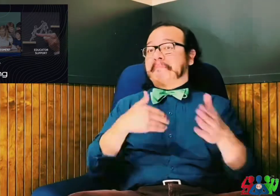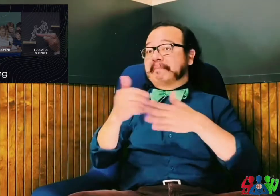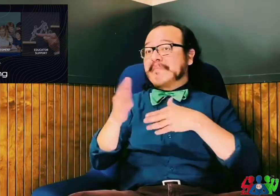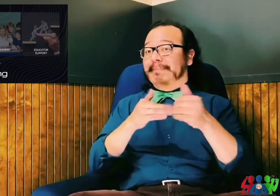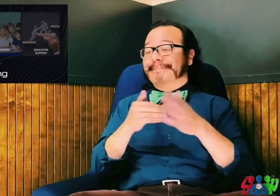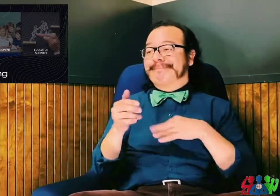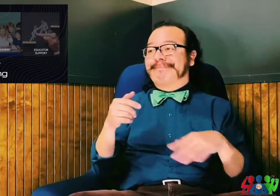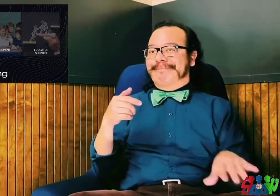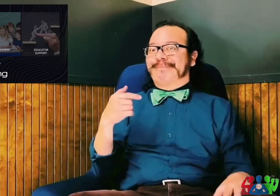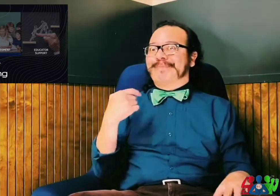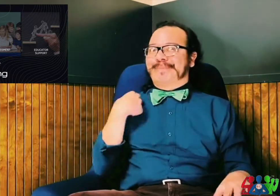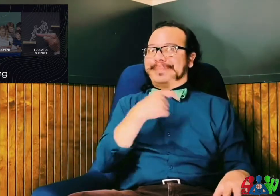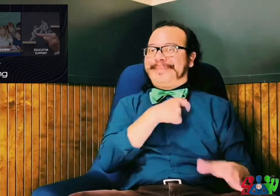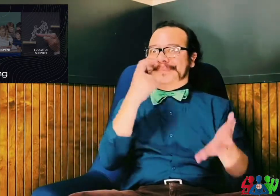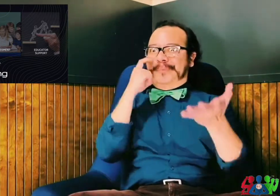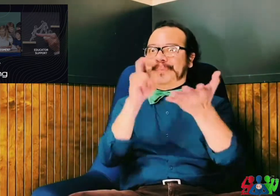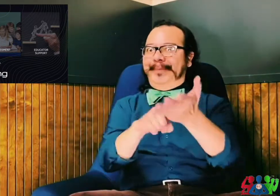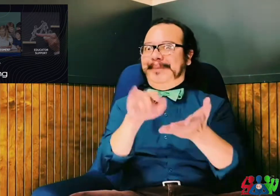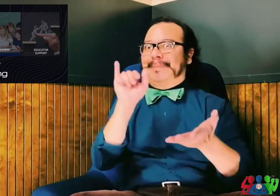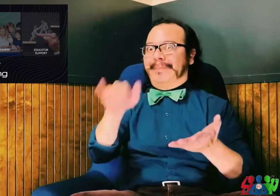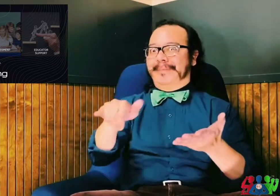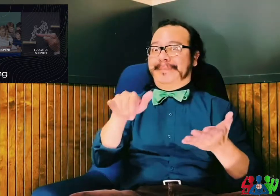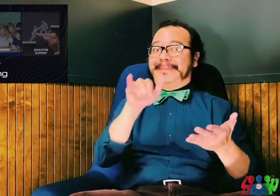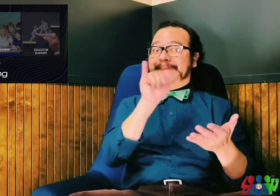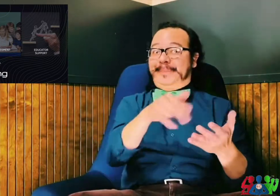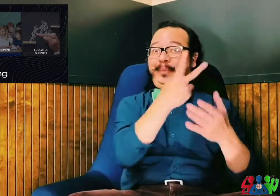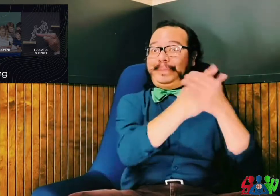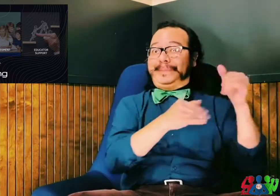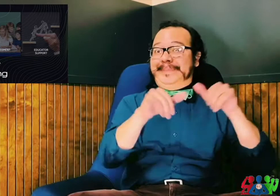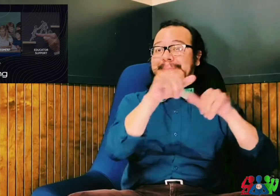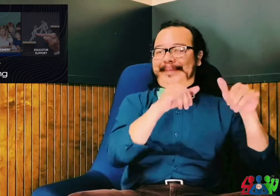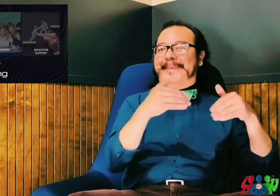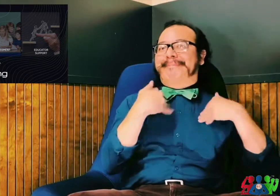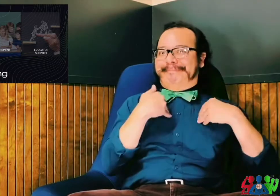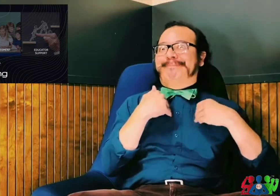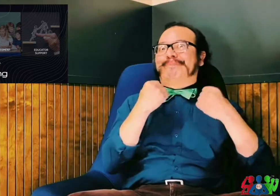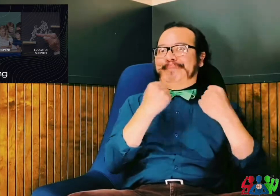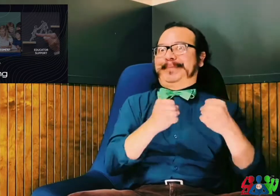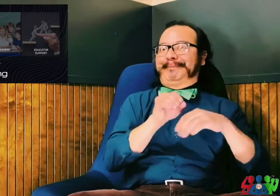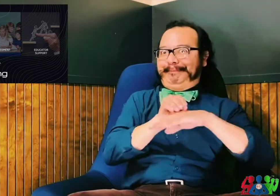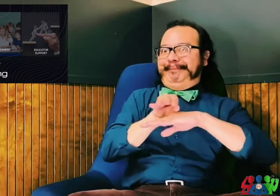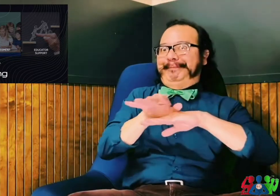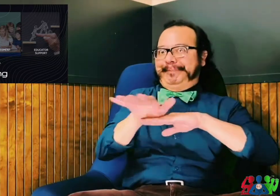However, we see that both sets of standards are likely to influence approaches to mathematics and science education,